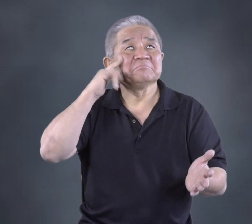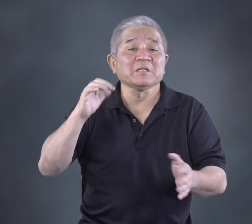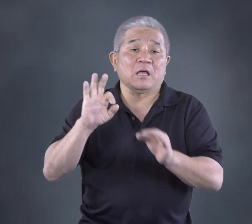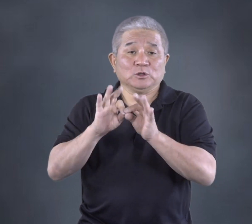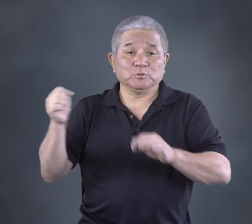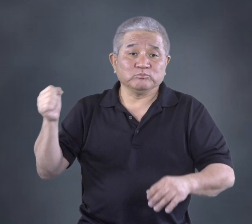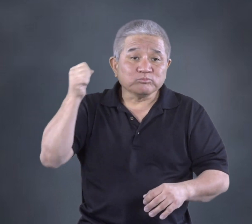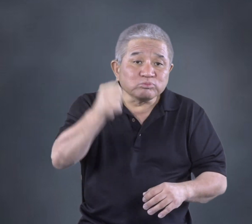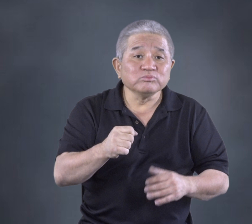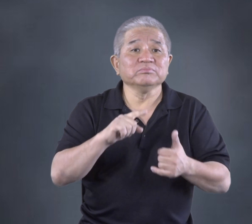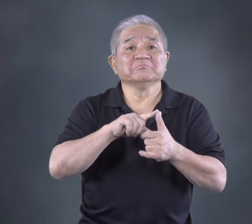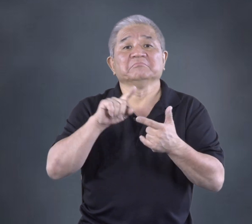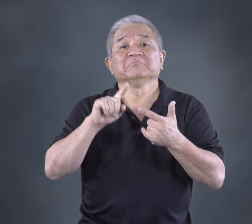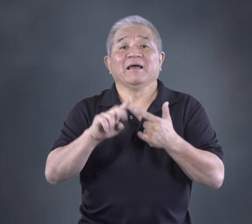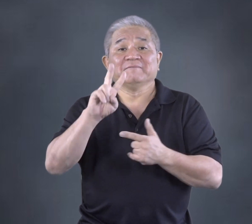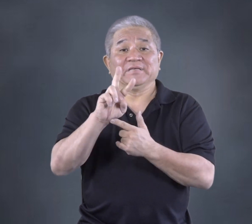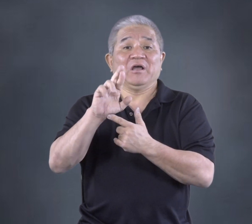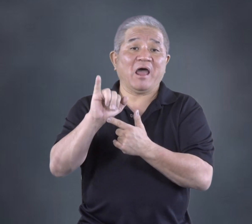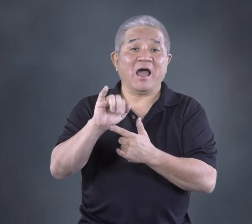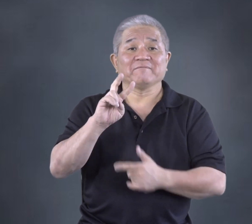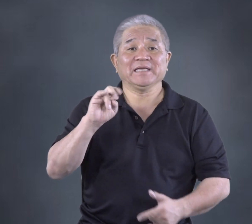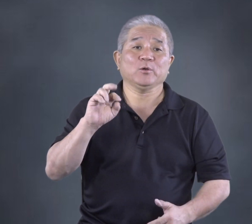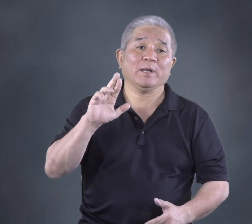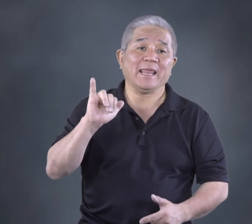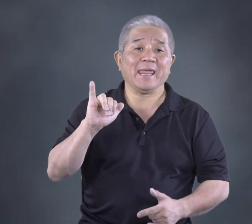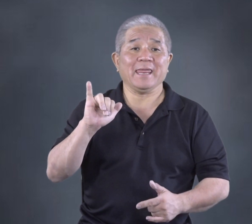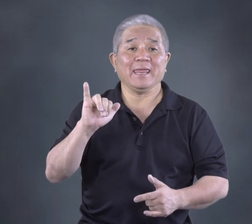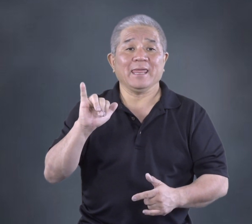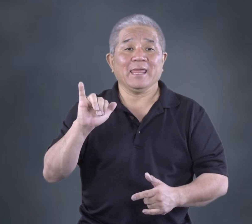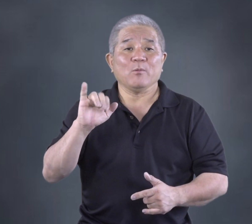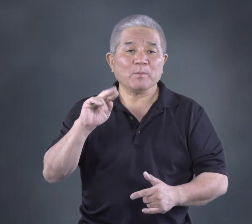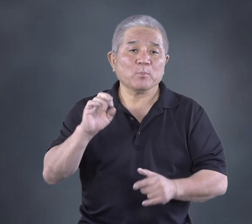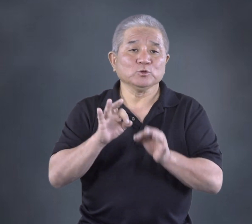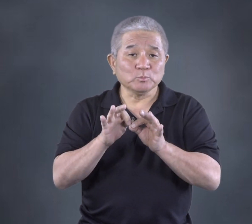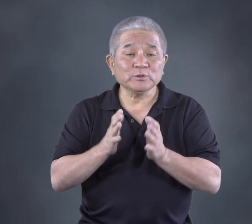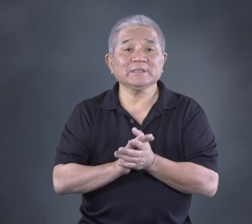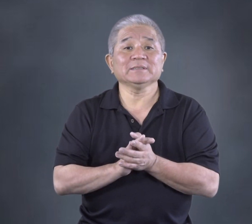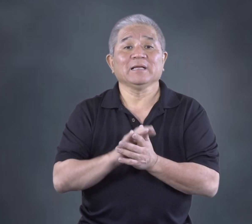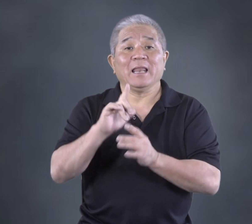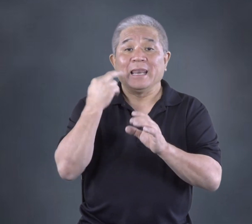This might include in-person sign language interpreters, Video Remote Interpreting (VRI),